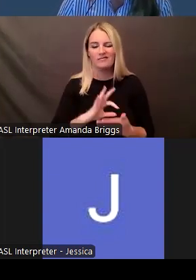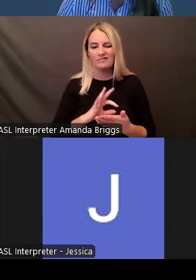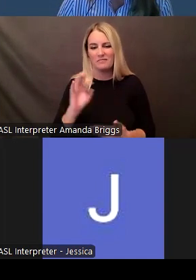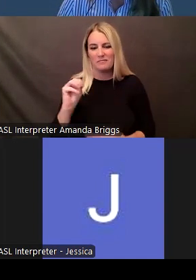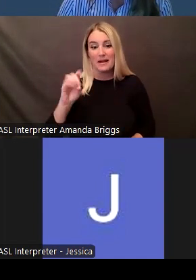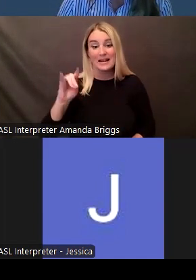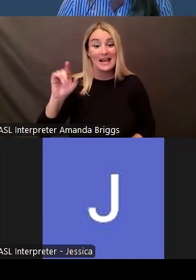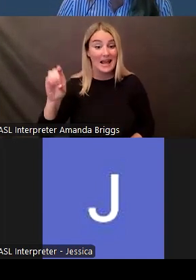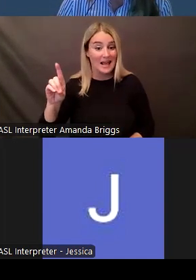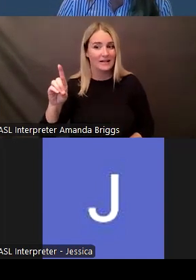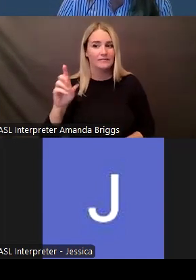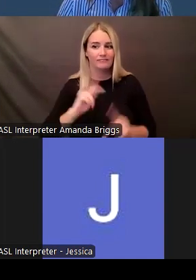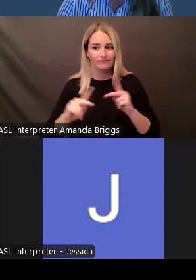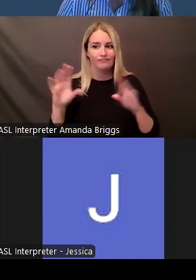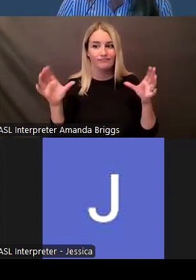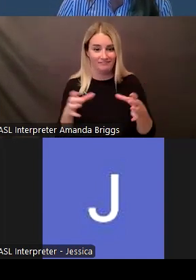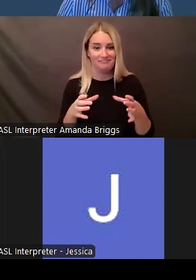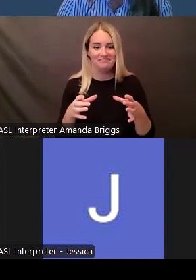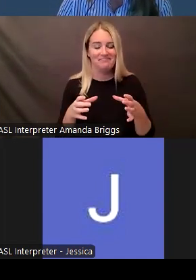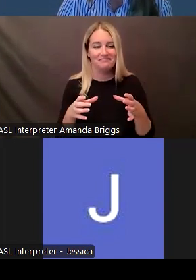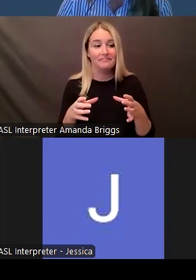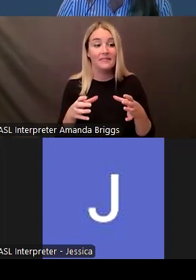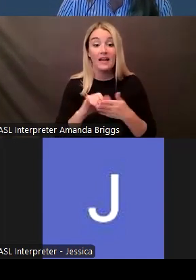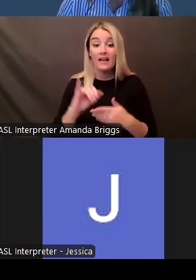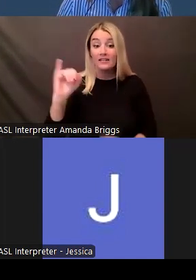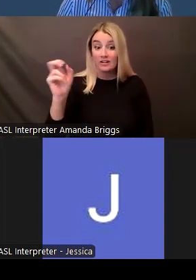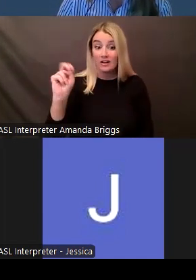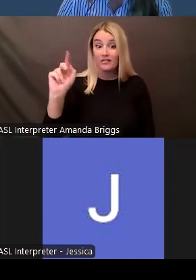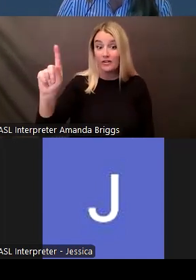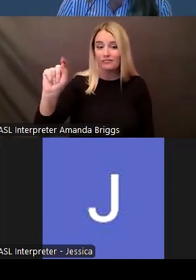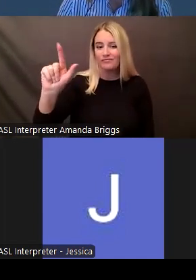Again, starts January 1st, 2027.